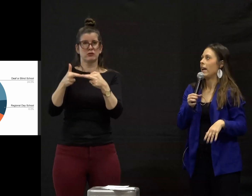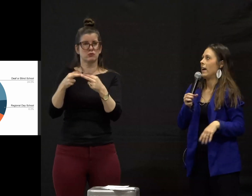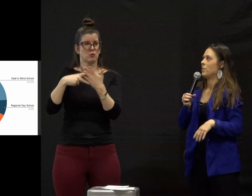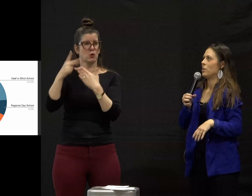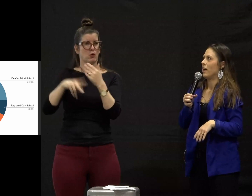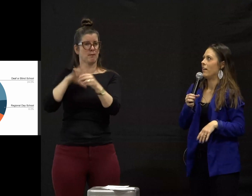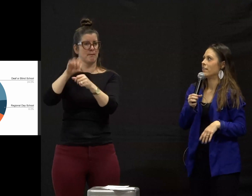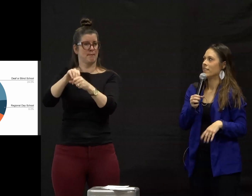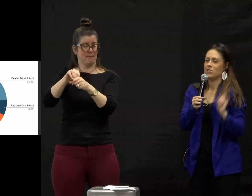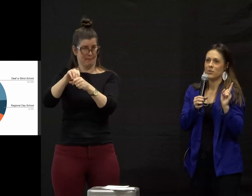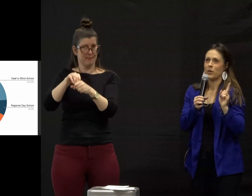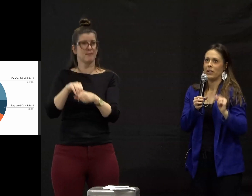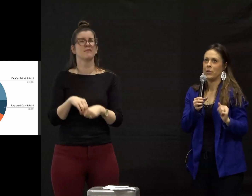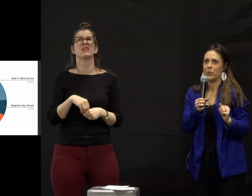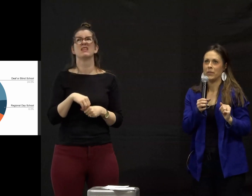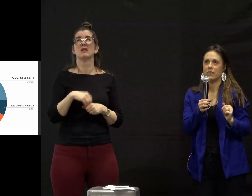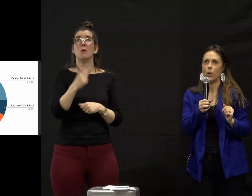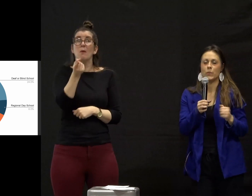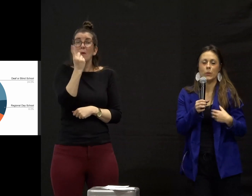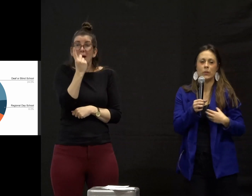And then we had just one kiddo who was homeschooled.